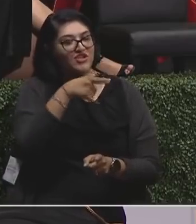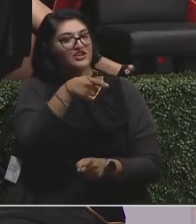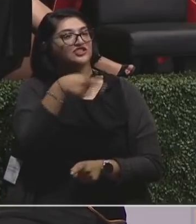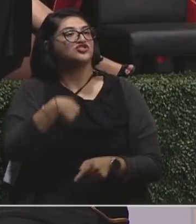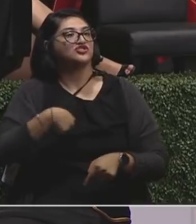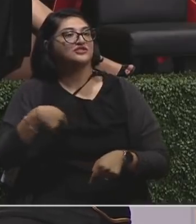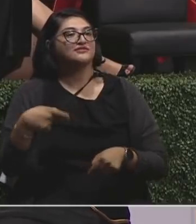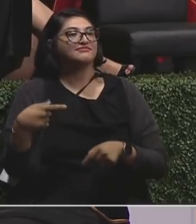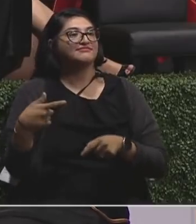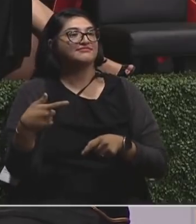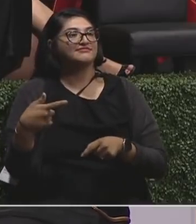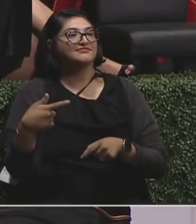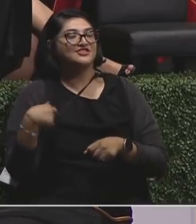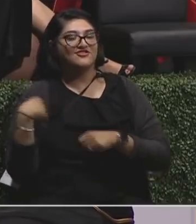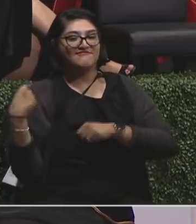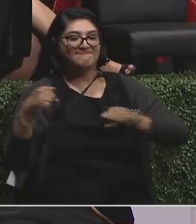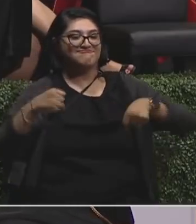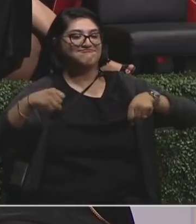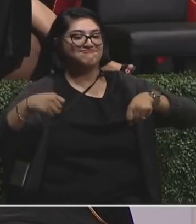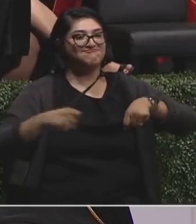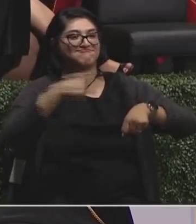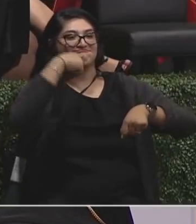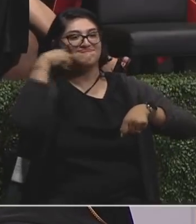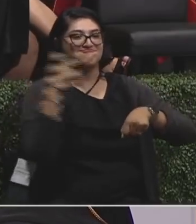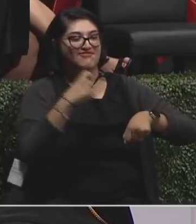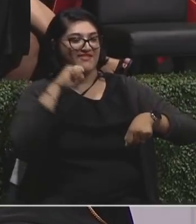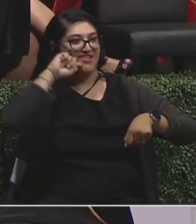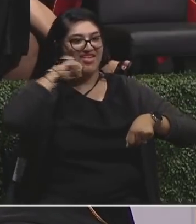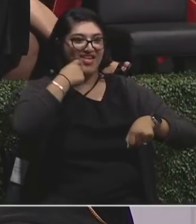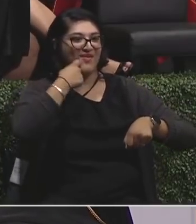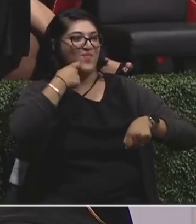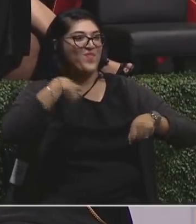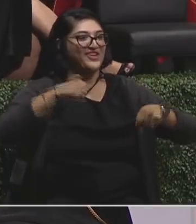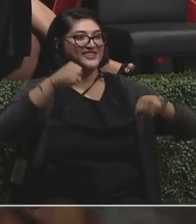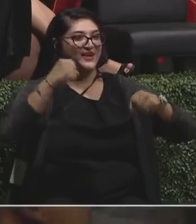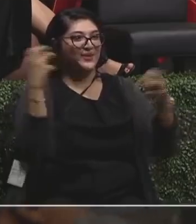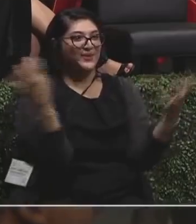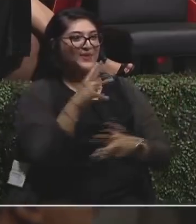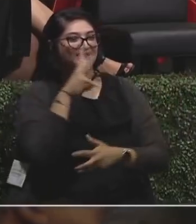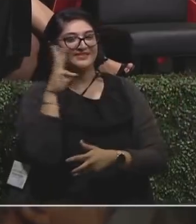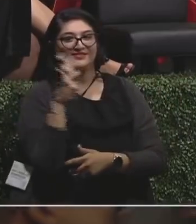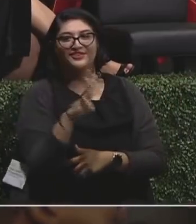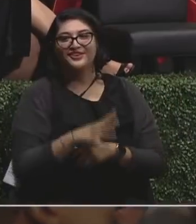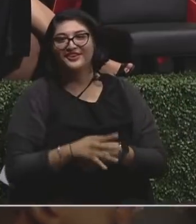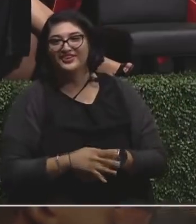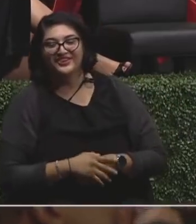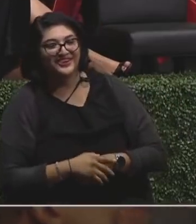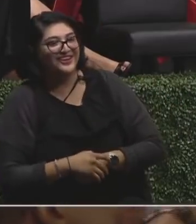GWENDOLYN IS A MOTHER, A GRANDMOTHER, A GREAT-GRANDMOTHER, A FOSTER MOTHER, AND SHE RIDES A CANDY-APPLE RED MOTORCYCLE.